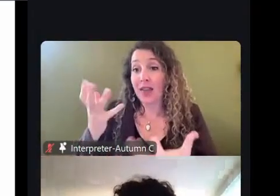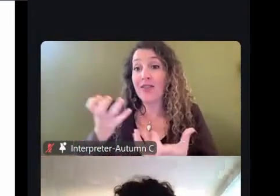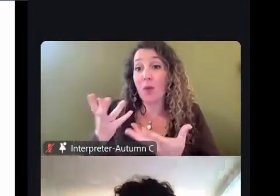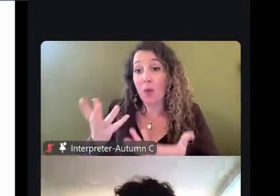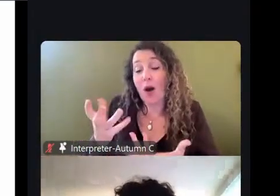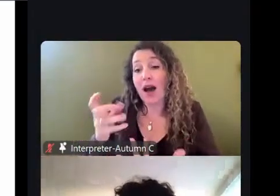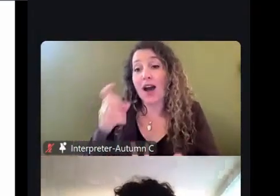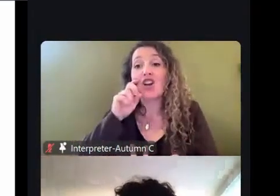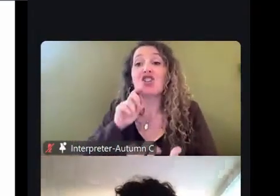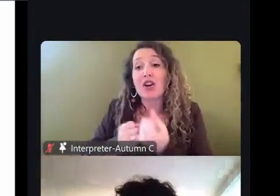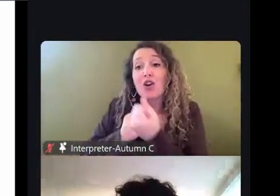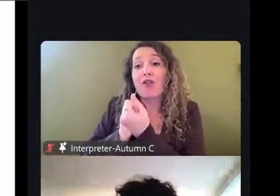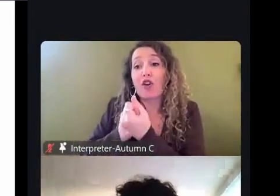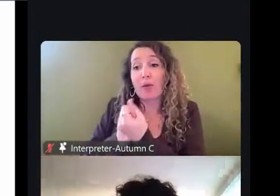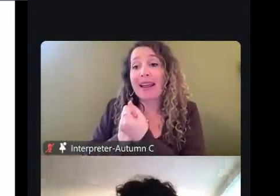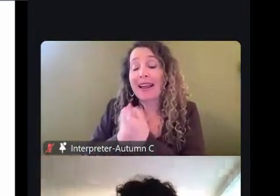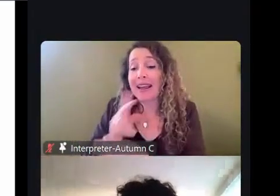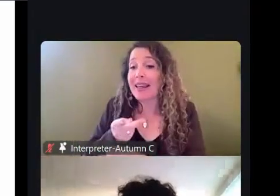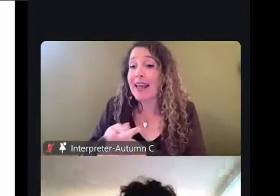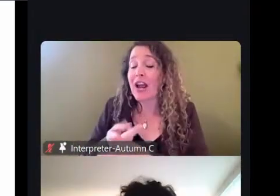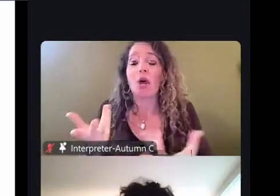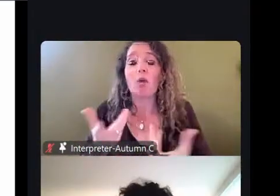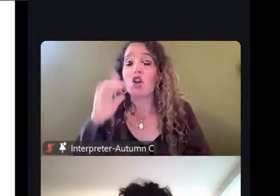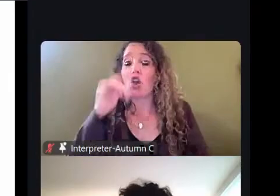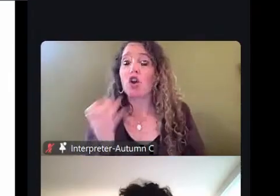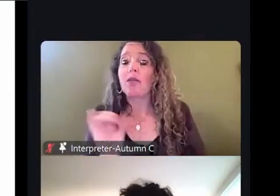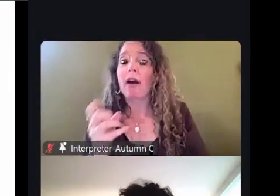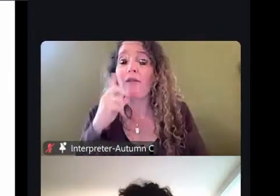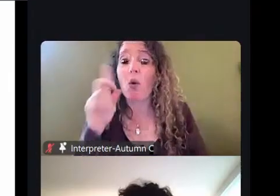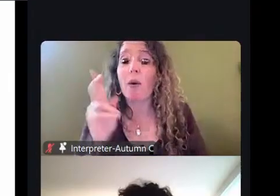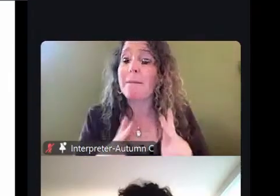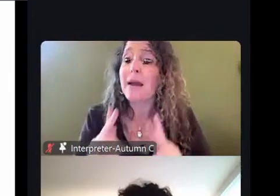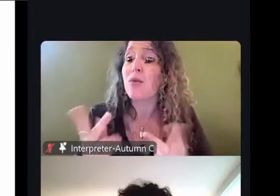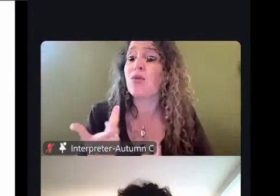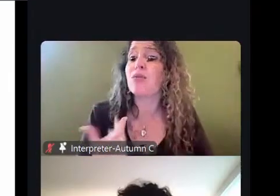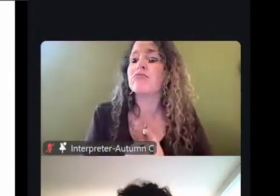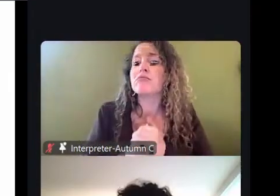What does it look like for folks who are elder in